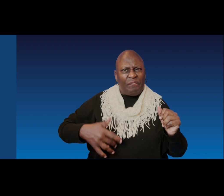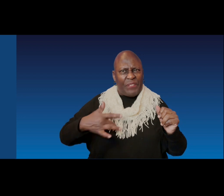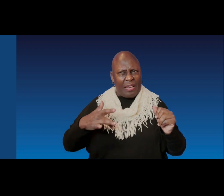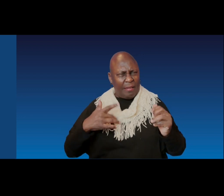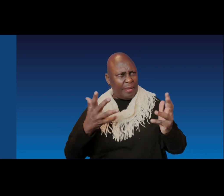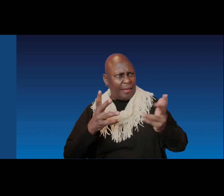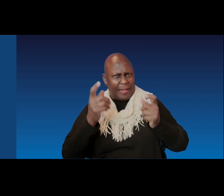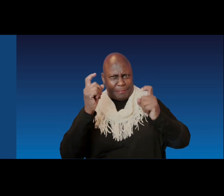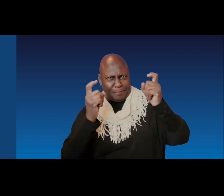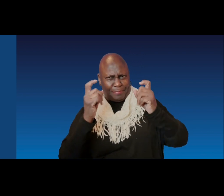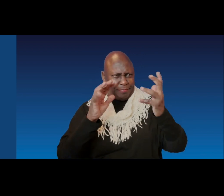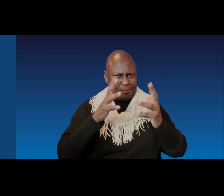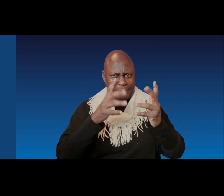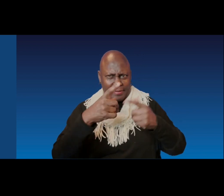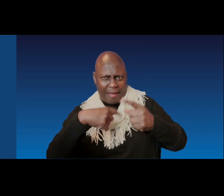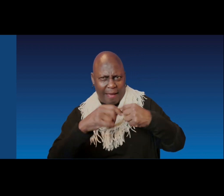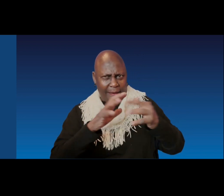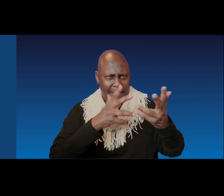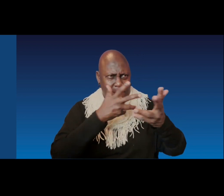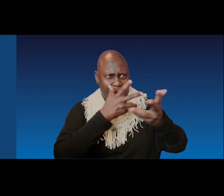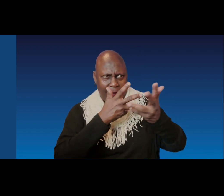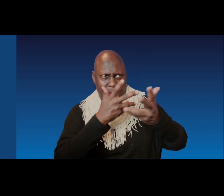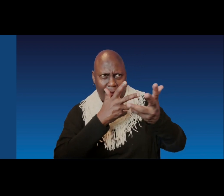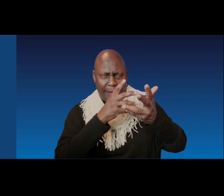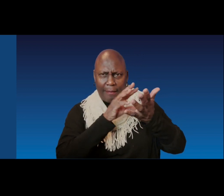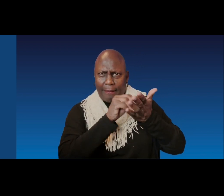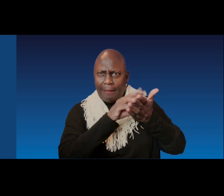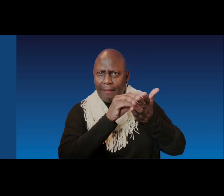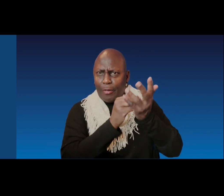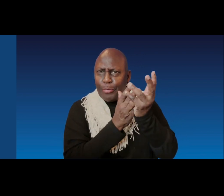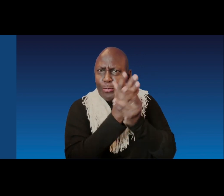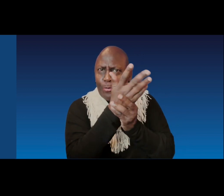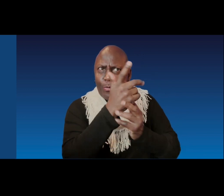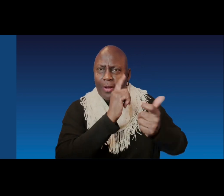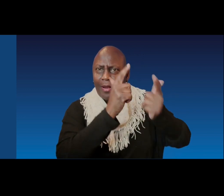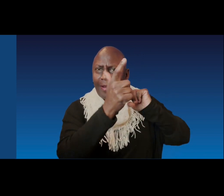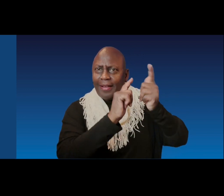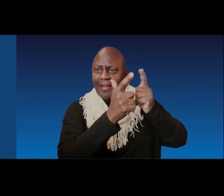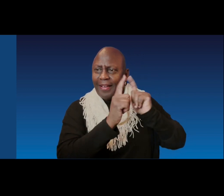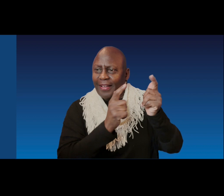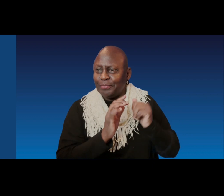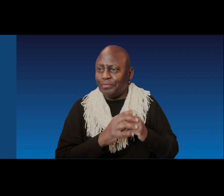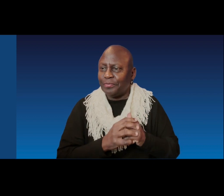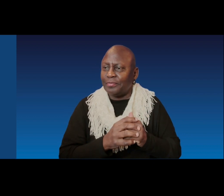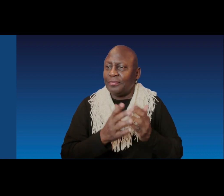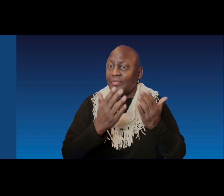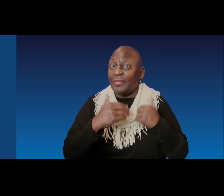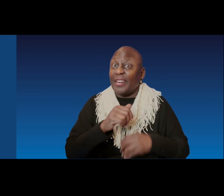The grammatical part is more intuitive, or feeling, such as facial expressions,